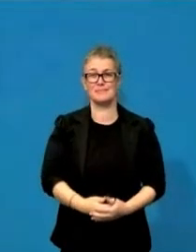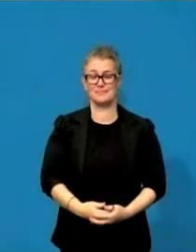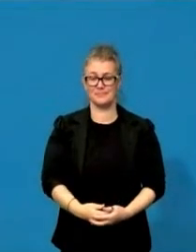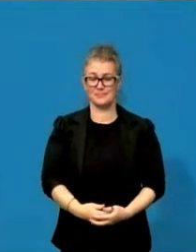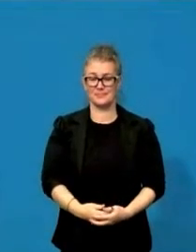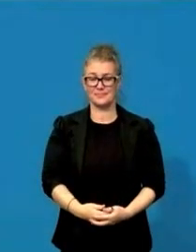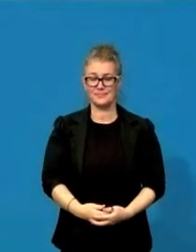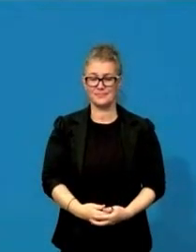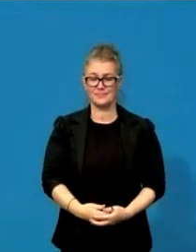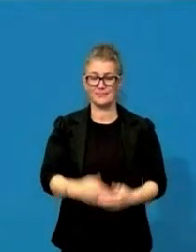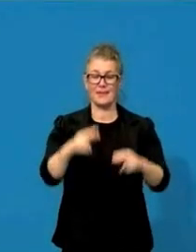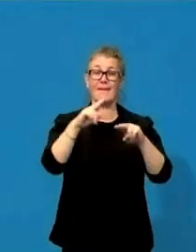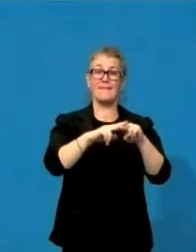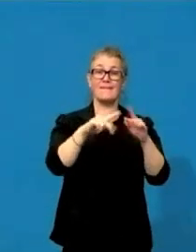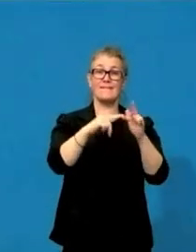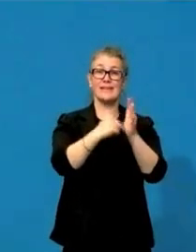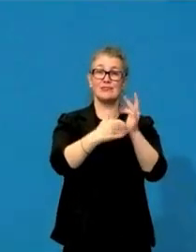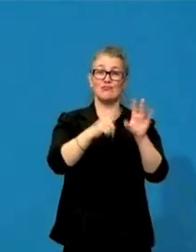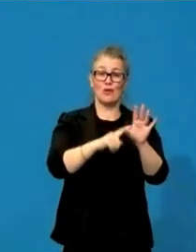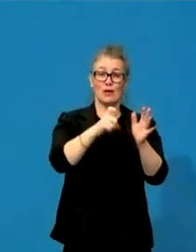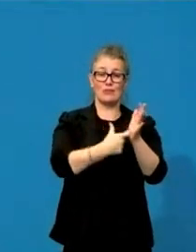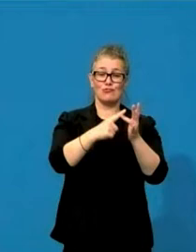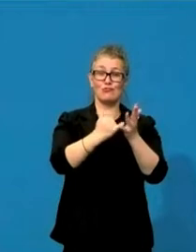Well, the Fitzroy Crossing gardening is looking pretty good because it is me.